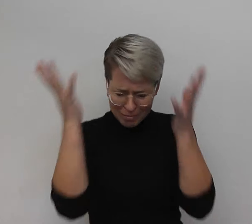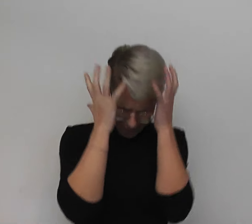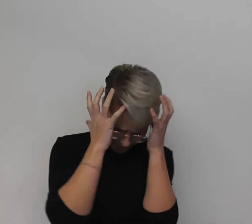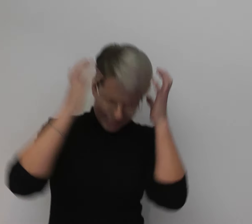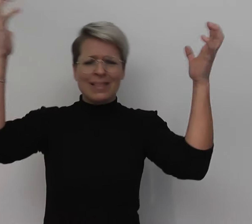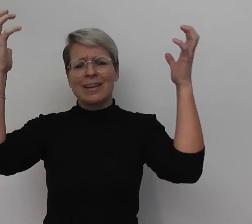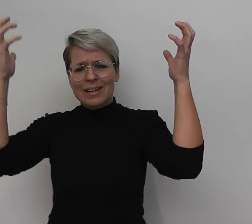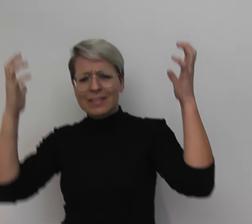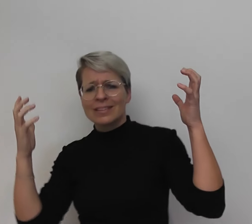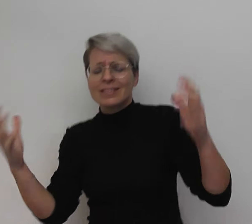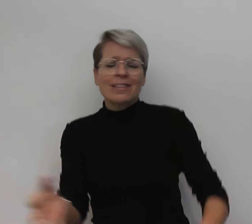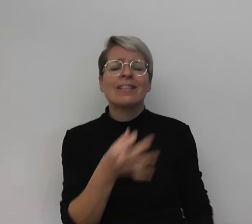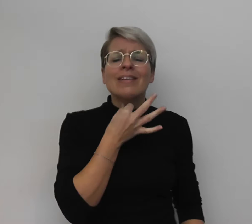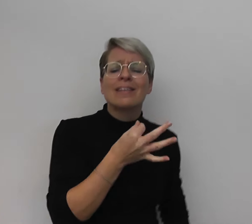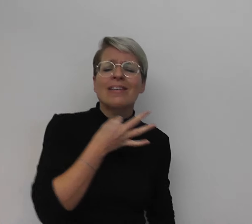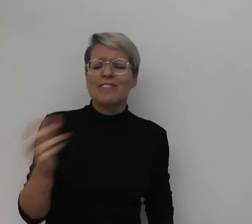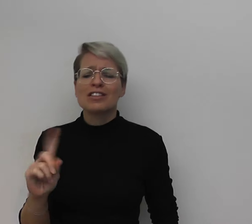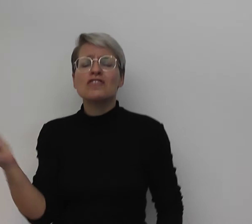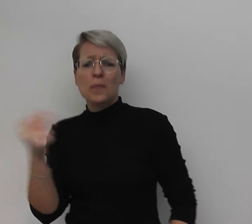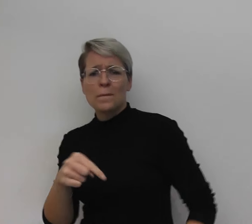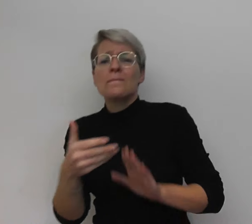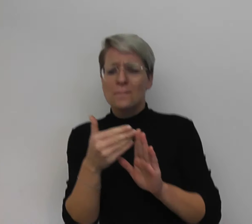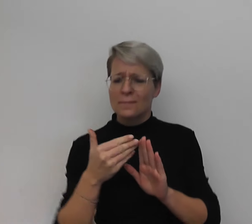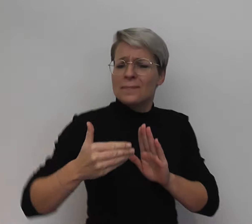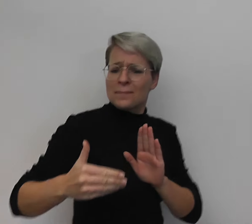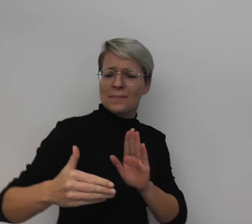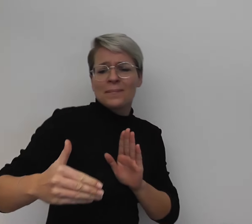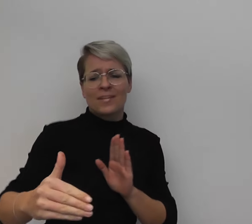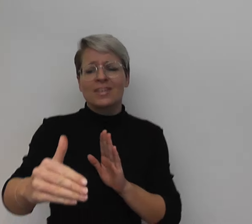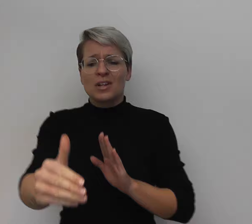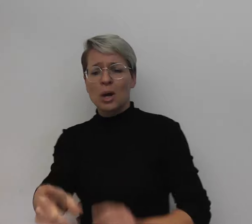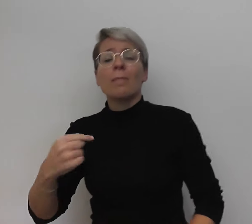Red now And to fear what lies ahead now